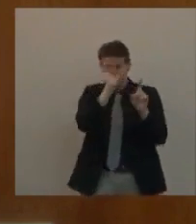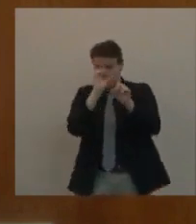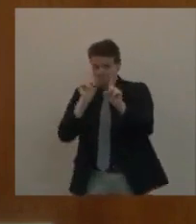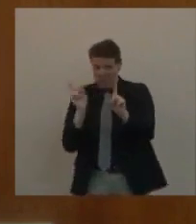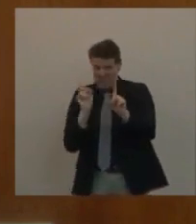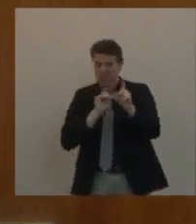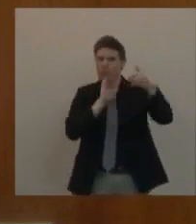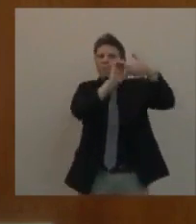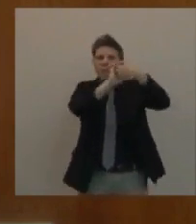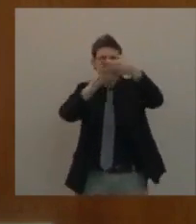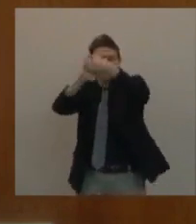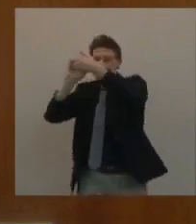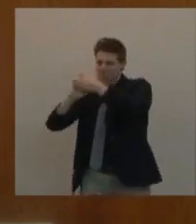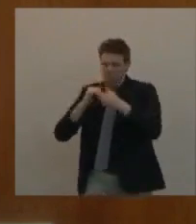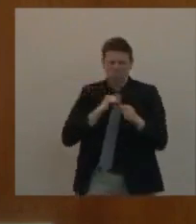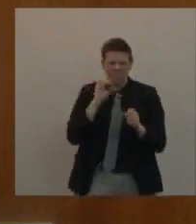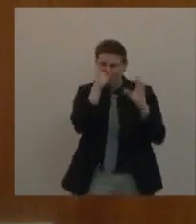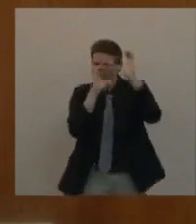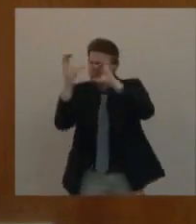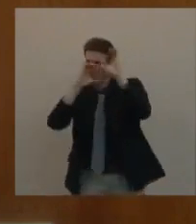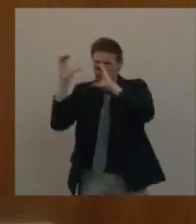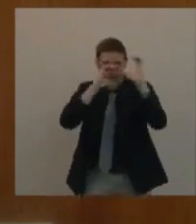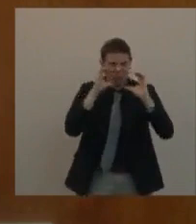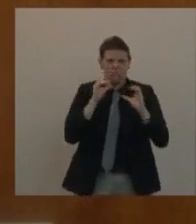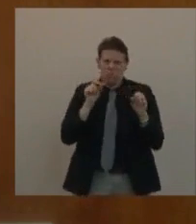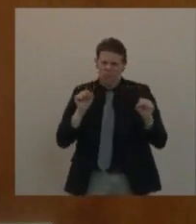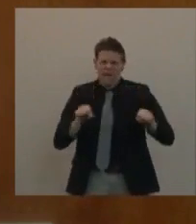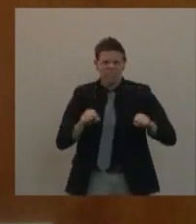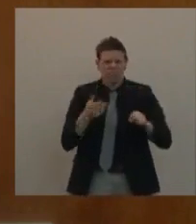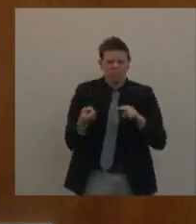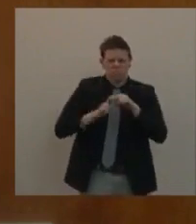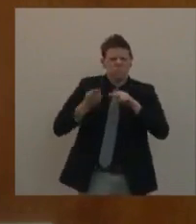PERSONNEL. IT IS THE THREATENED SUPPLY OF RESOURCES.